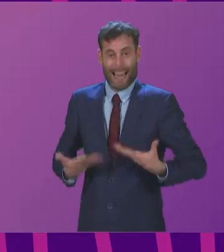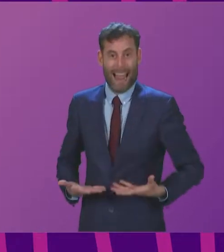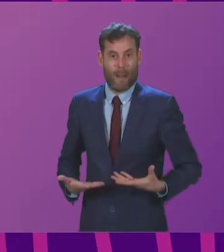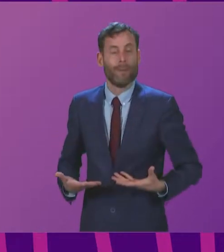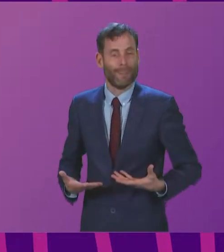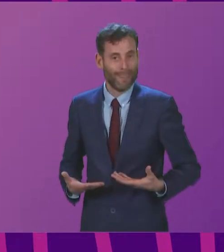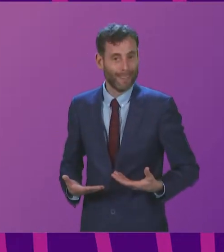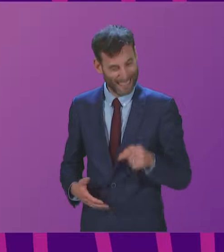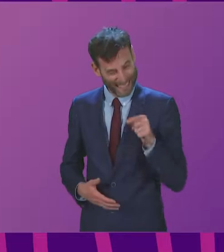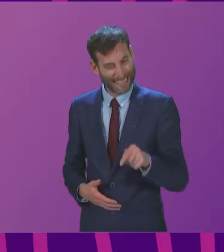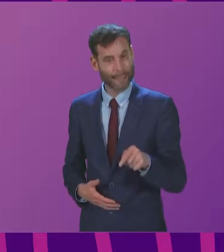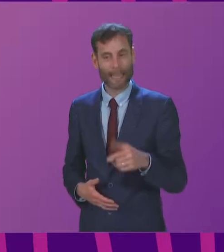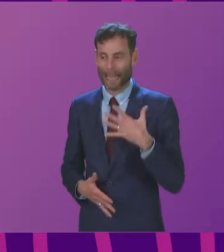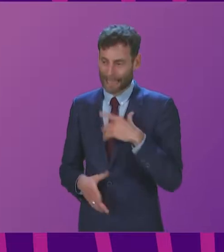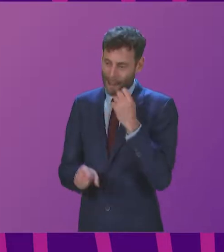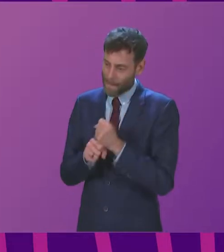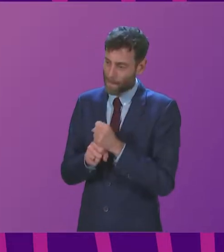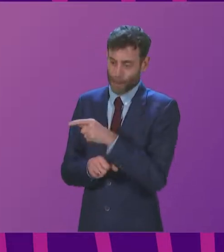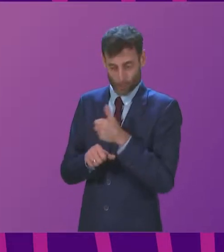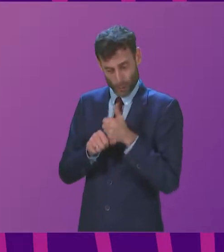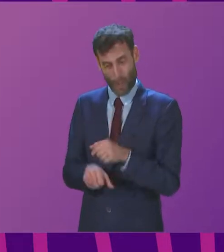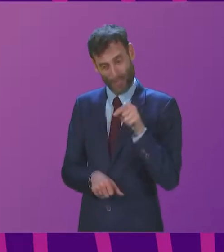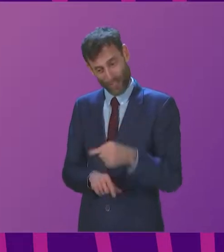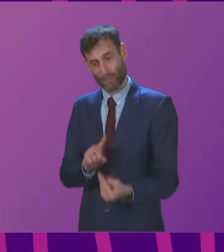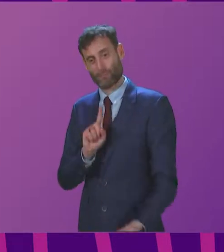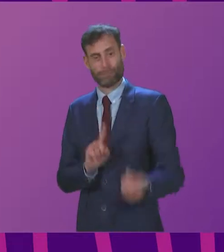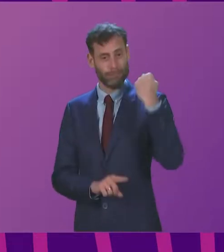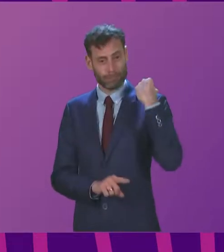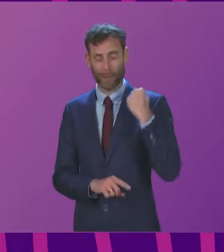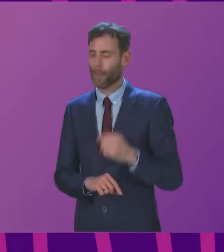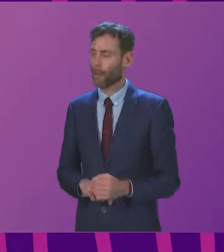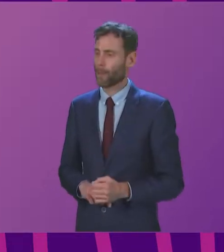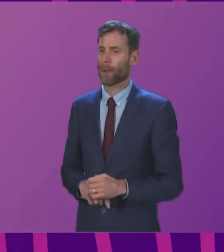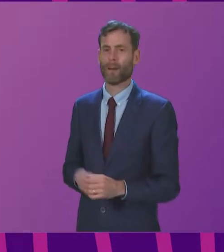but it has done so only after weeks of uncertainty and panic have been caused to Scottish businesses.